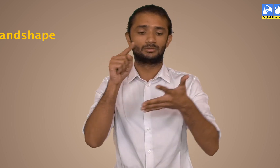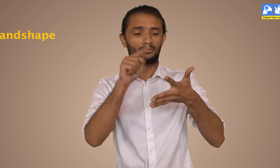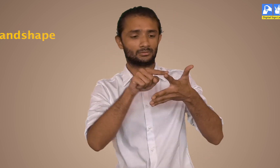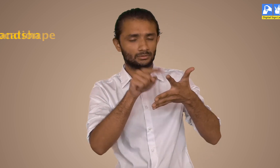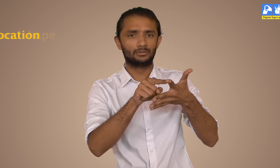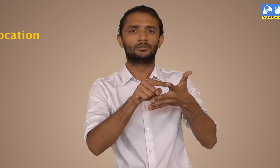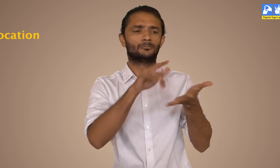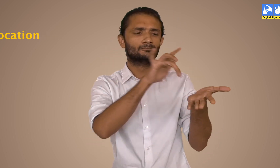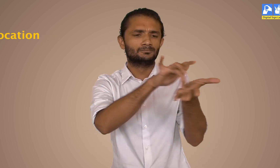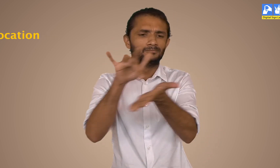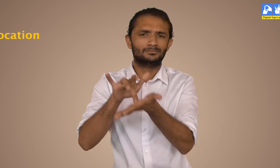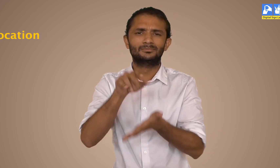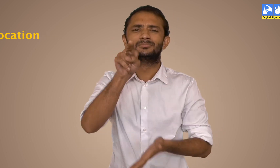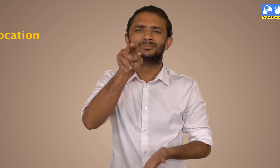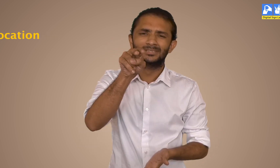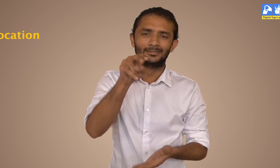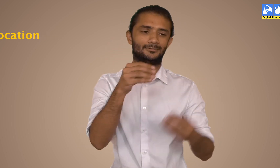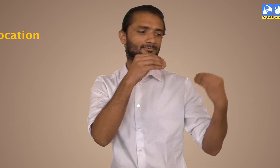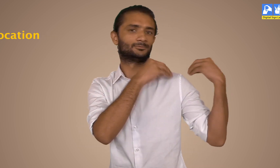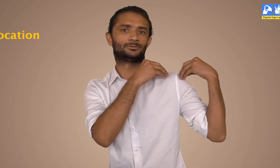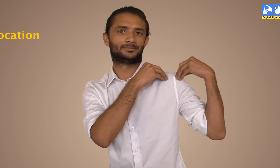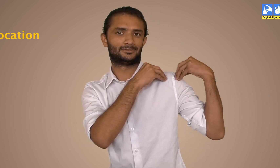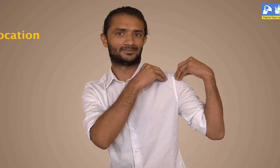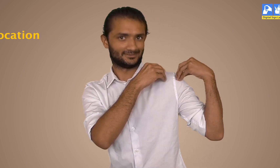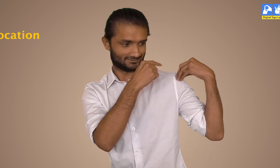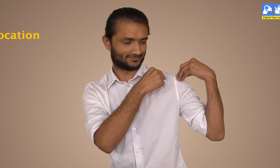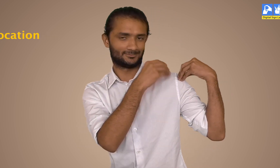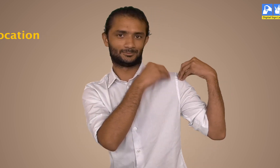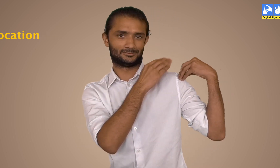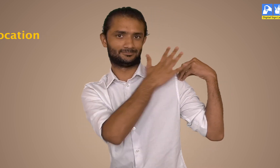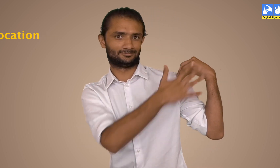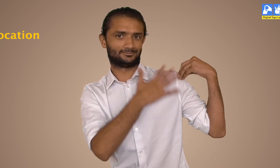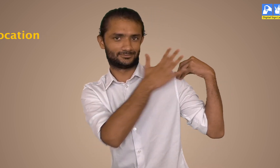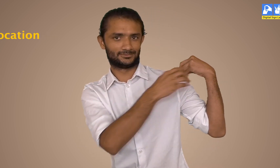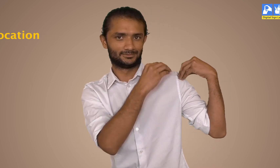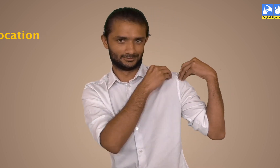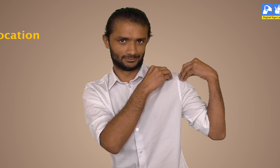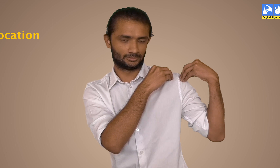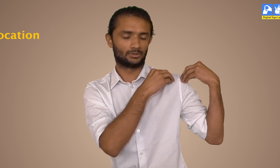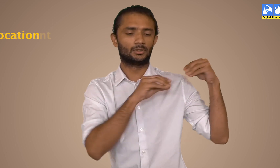In location, sign for responsibility is done on the shoulder.